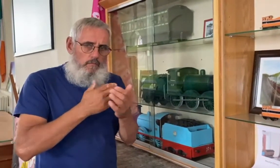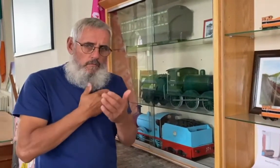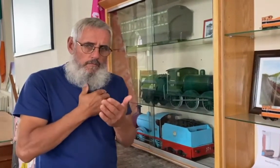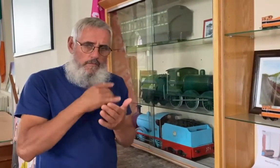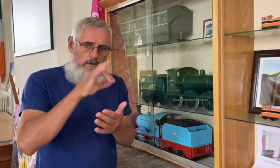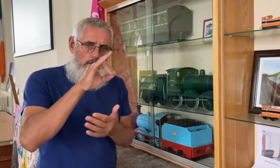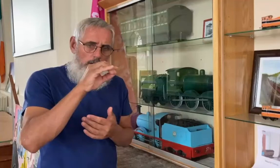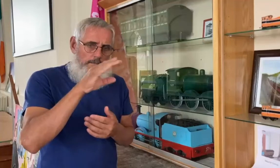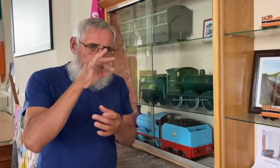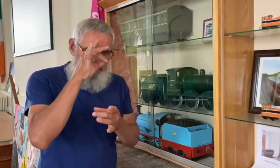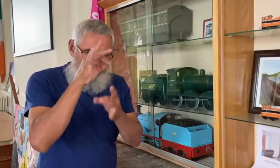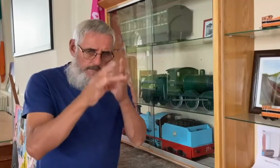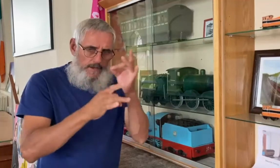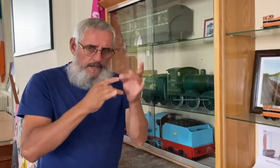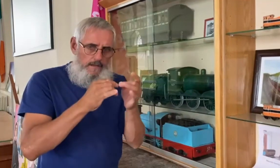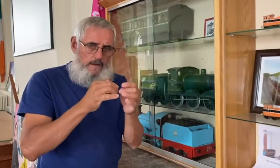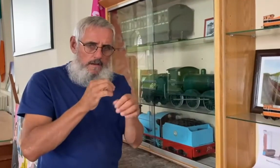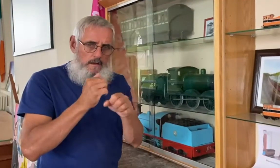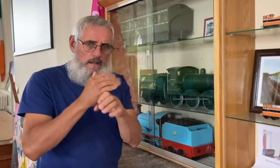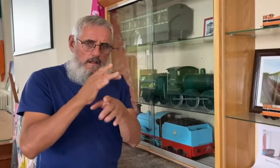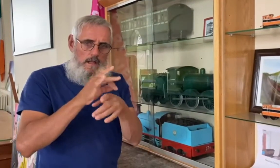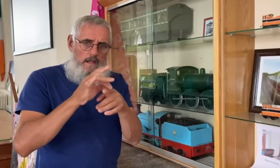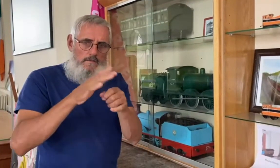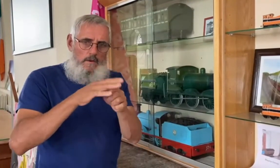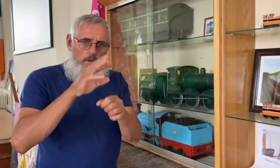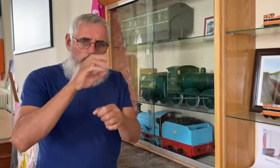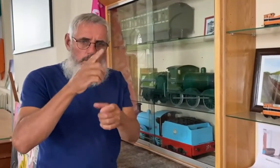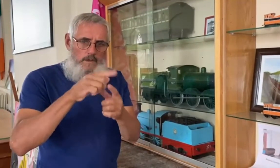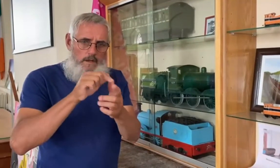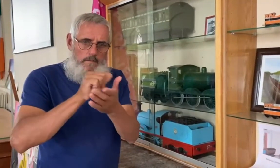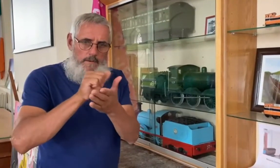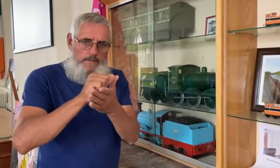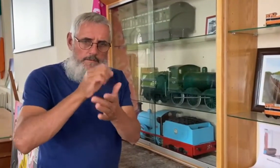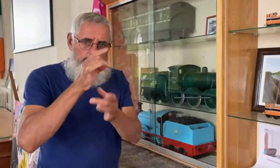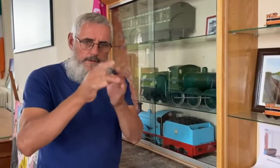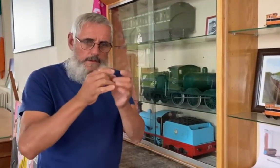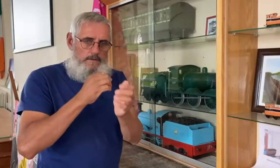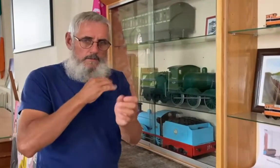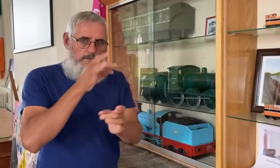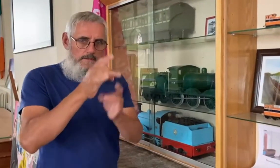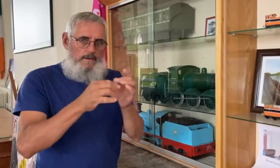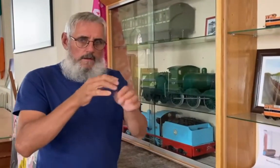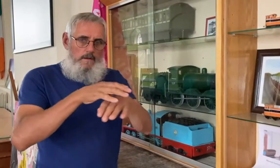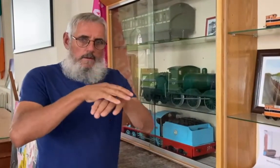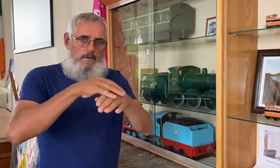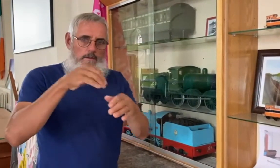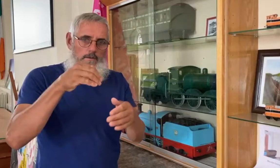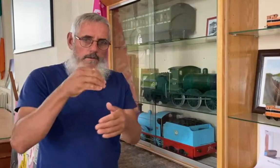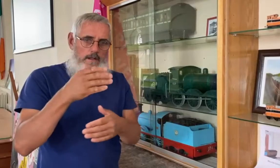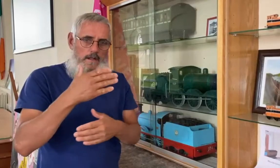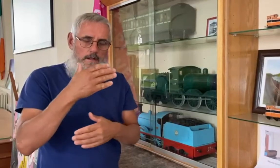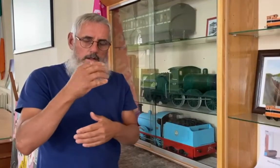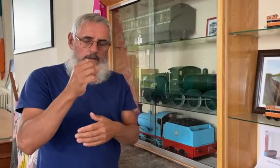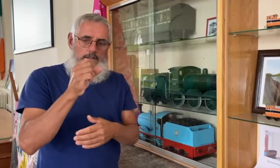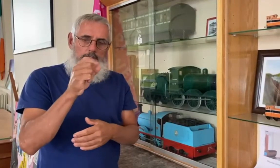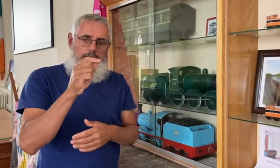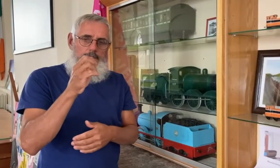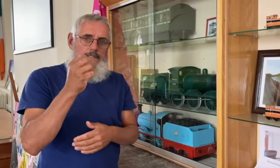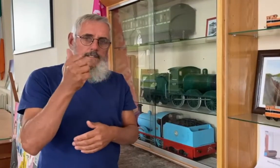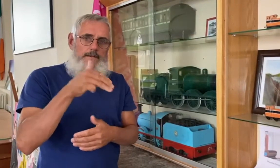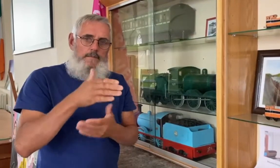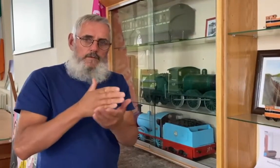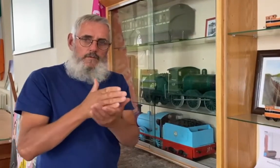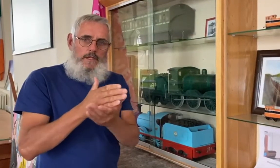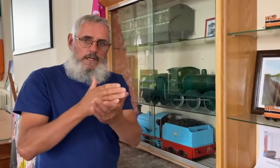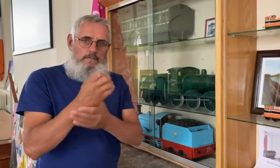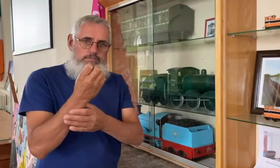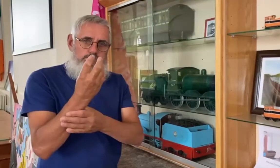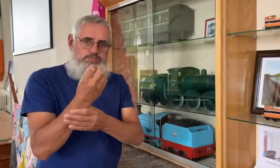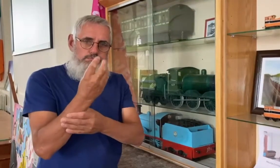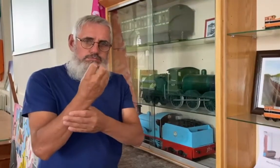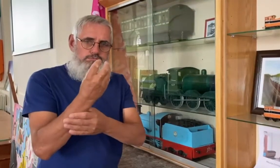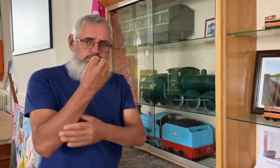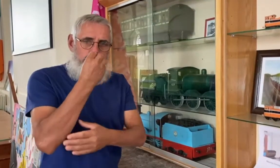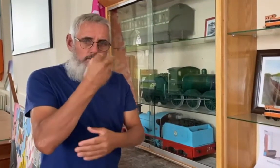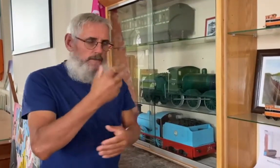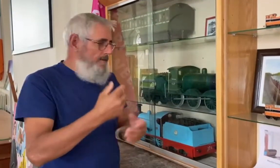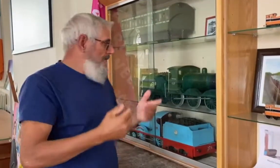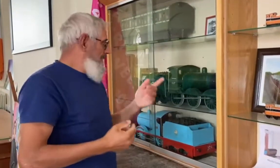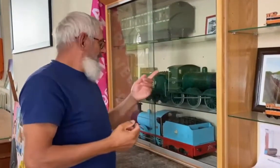including beautiful models of old steam trains like these.